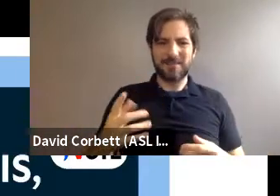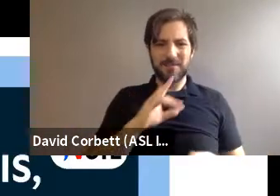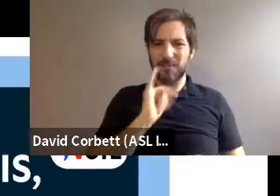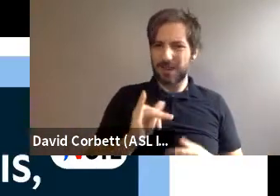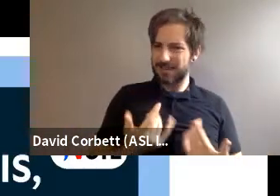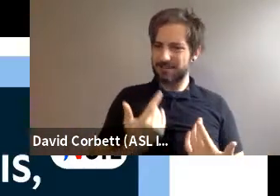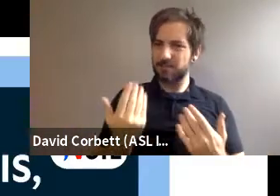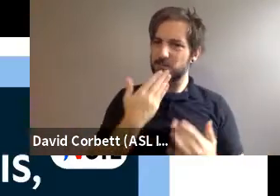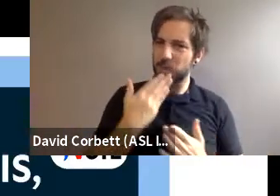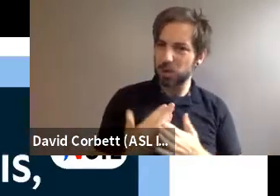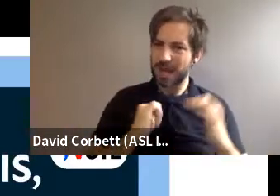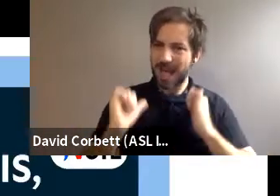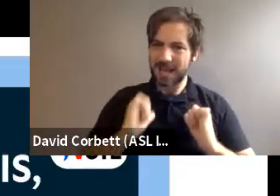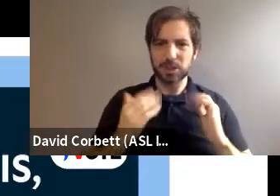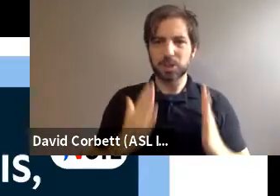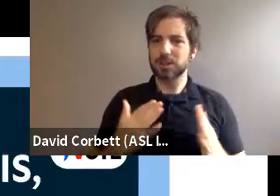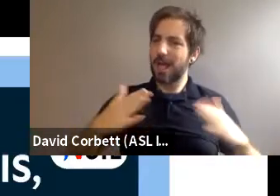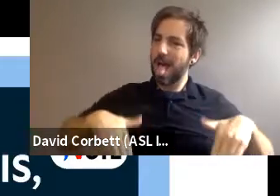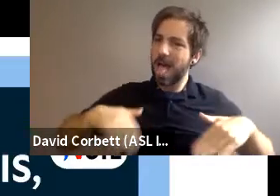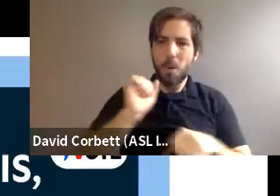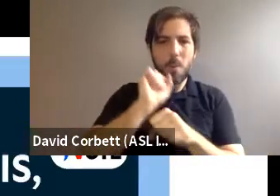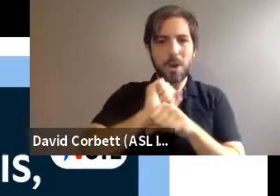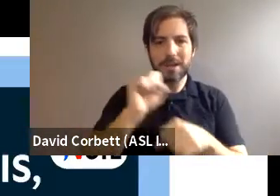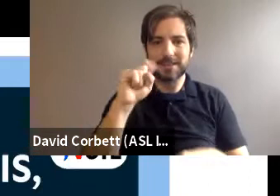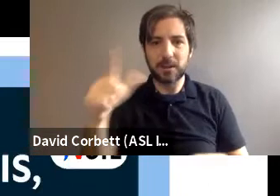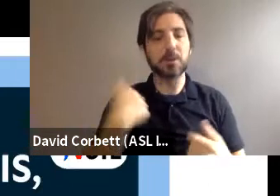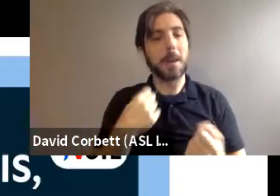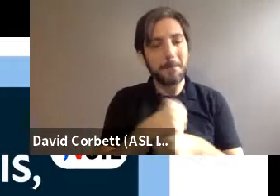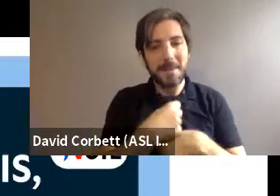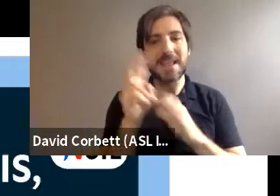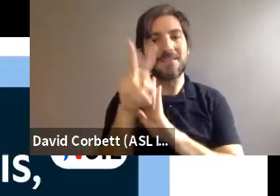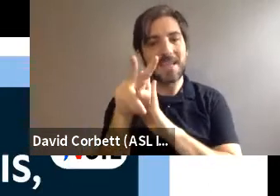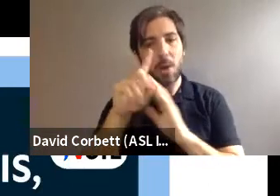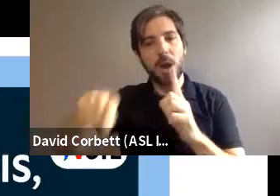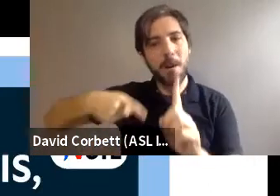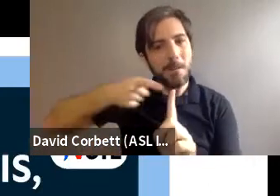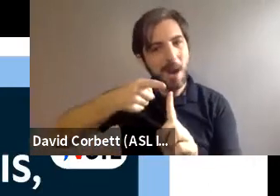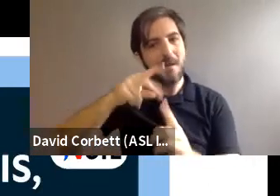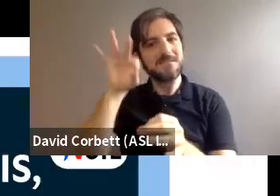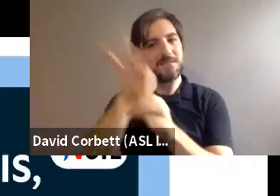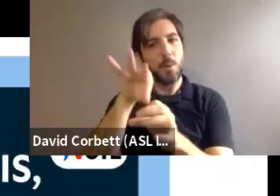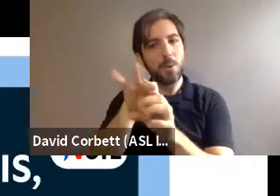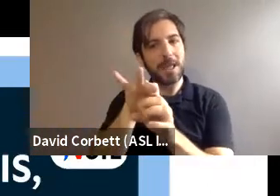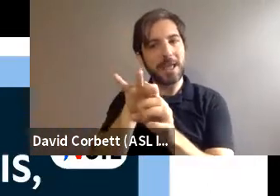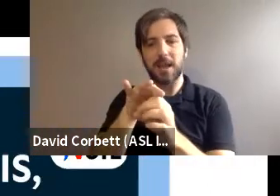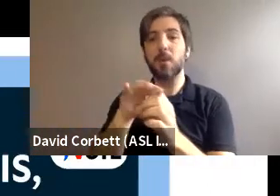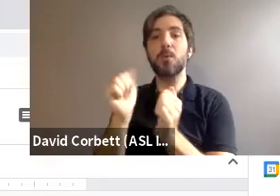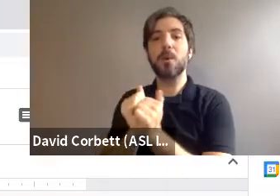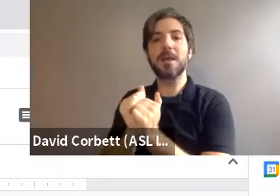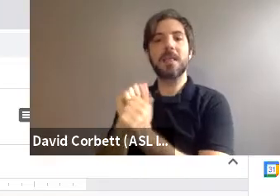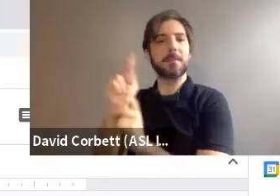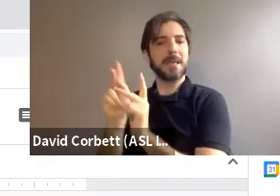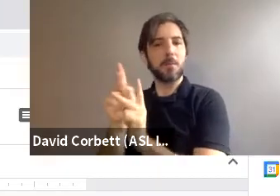We went on to make a video on voting that featured people with disabilities and we translated